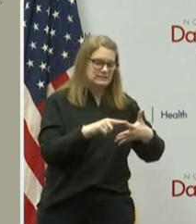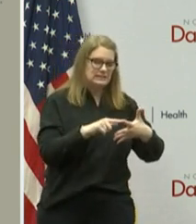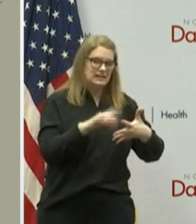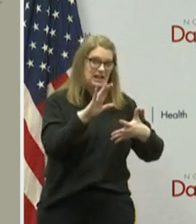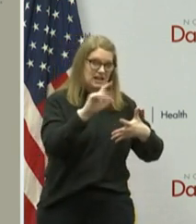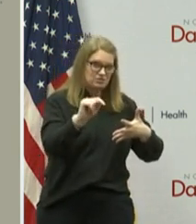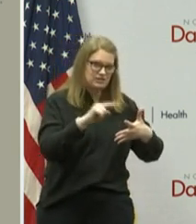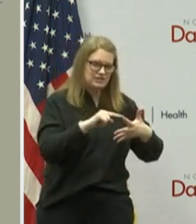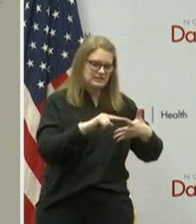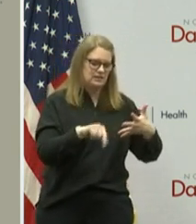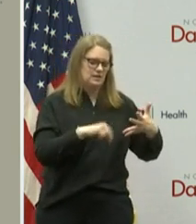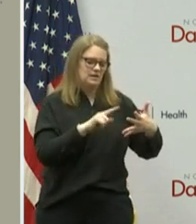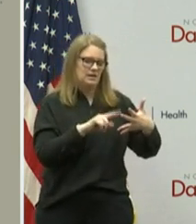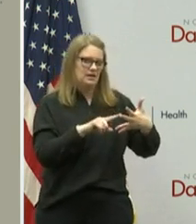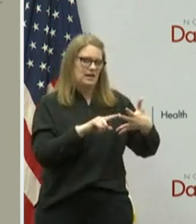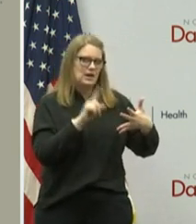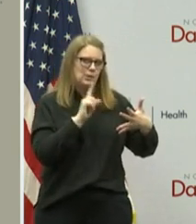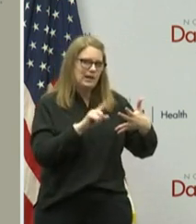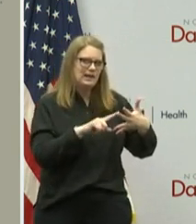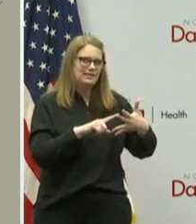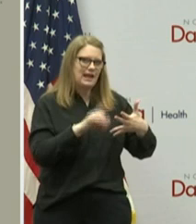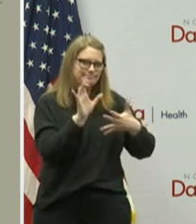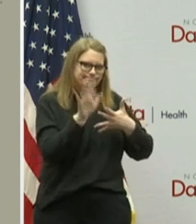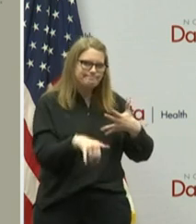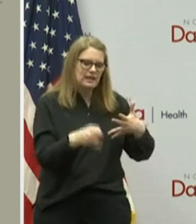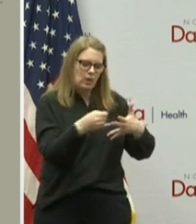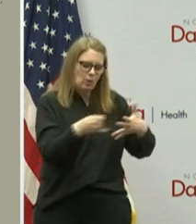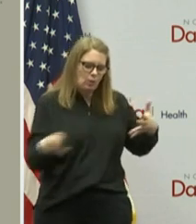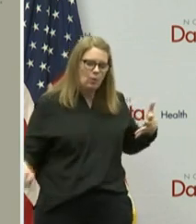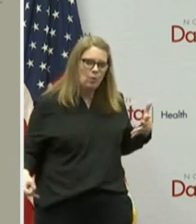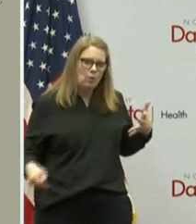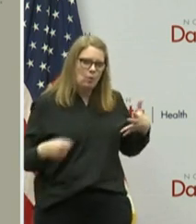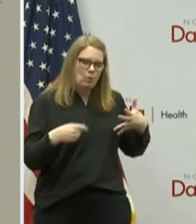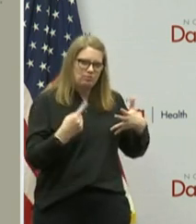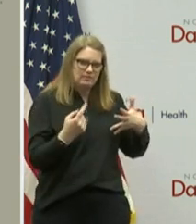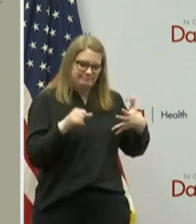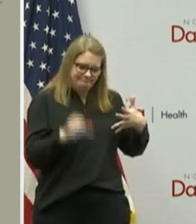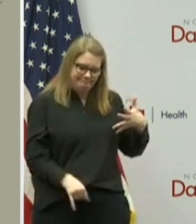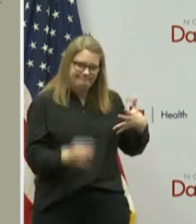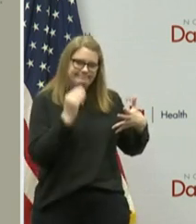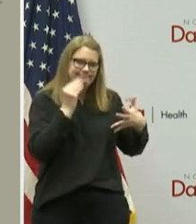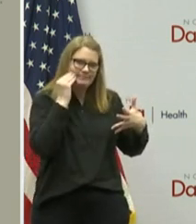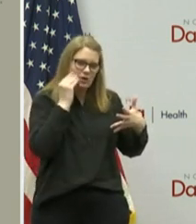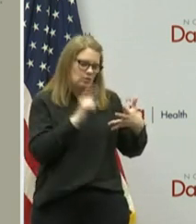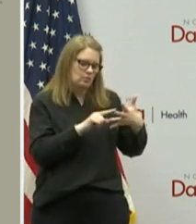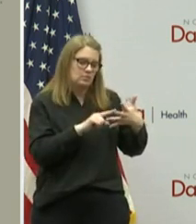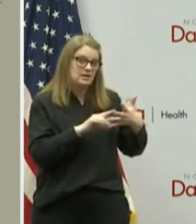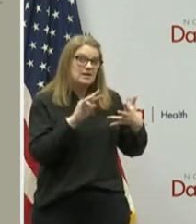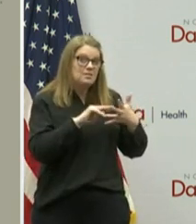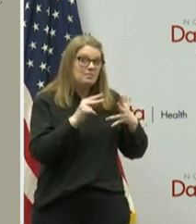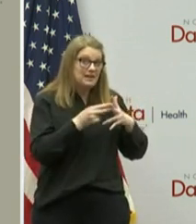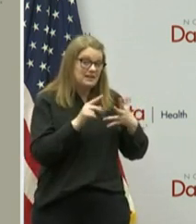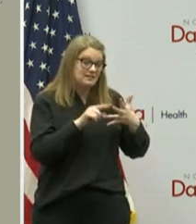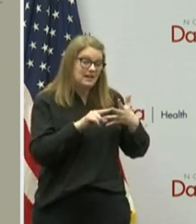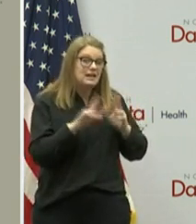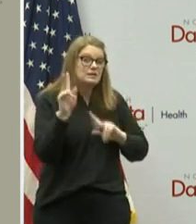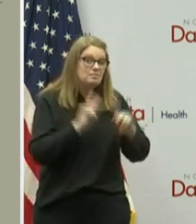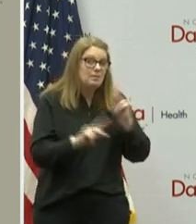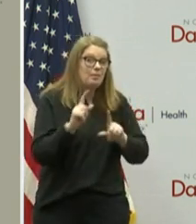WE'RE JUST FINDING WAYS TO MANAGE IT AND USING WIDESPREAD TESTING, ROBUST CONTACT TRACING AND THREE, TARGETED AND